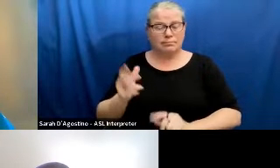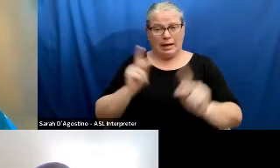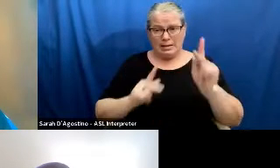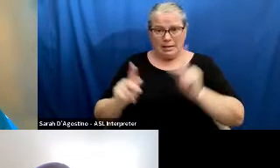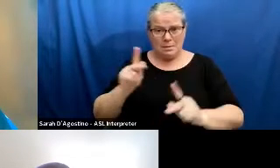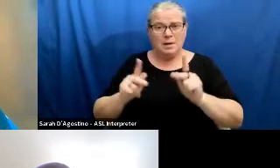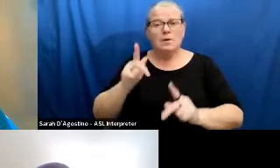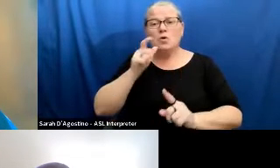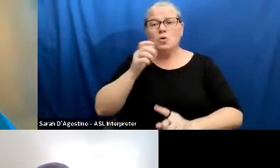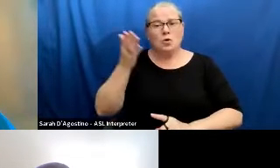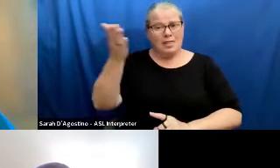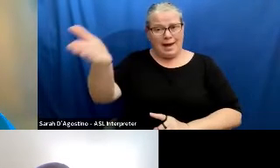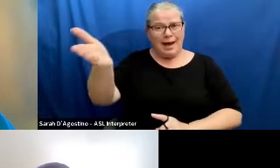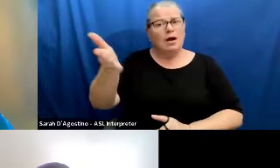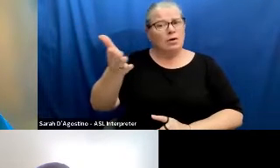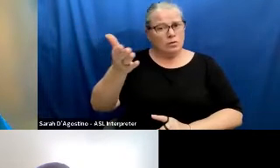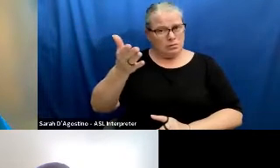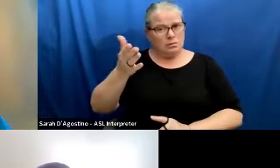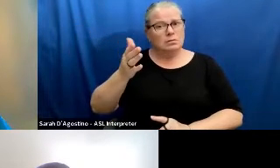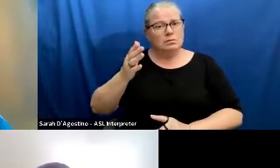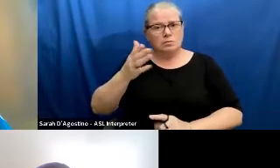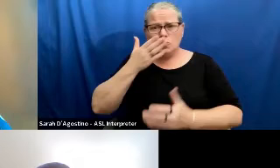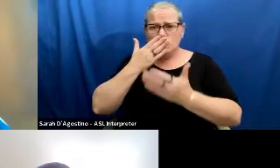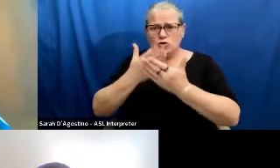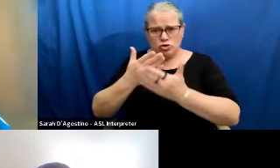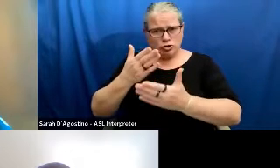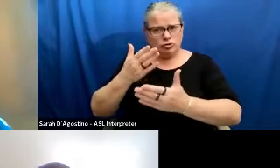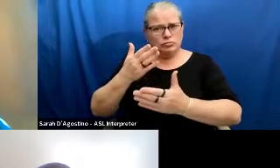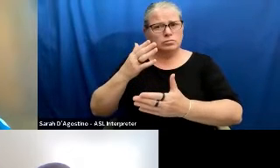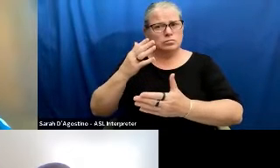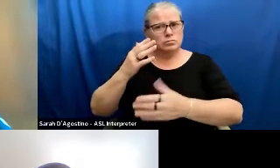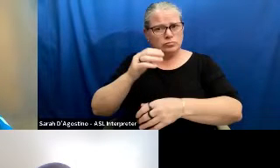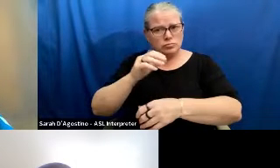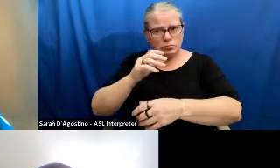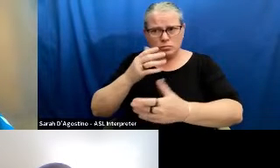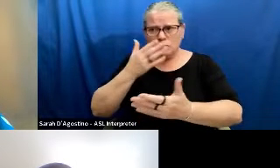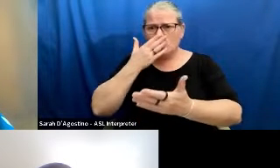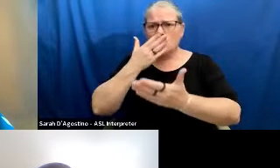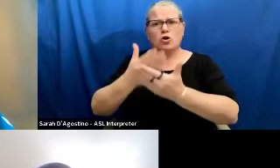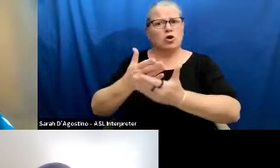do a very good job of working with people uh to find out if they're interested in